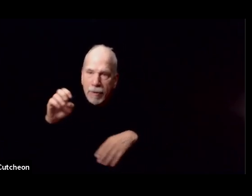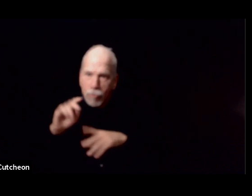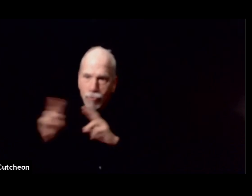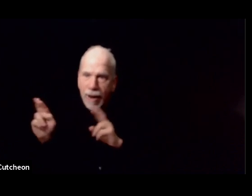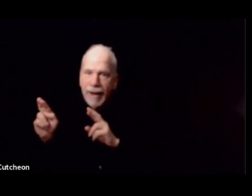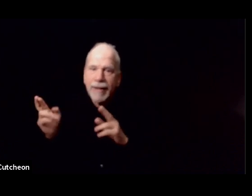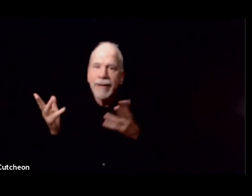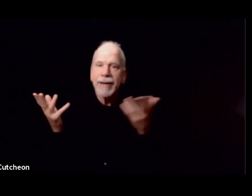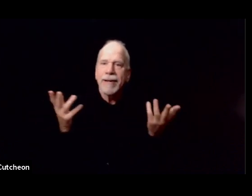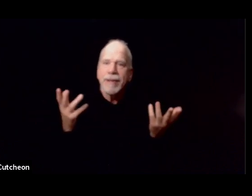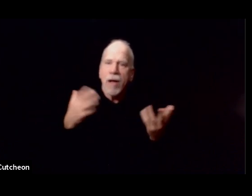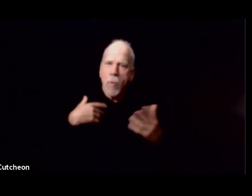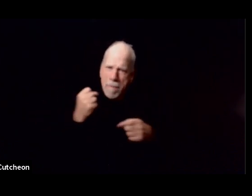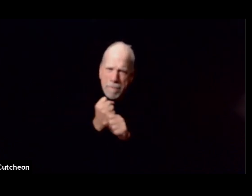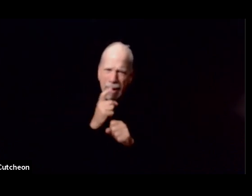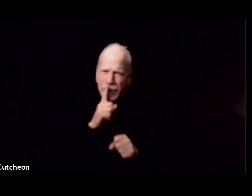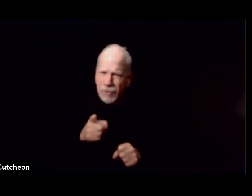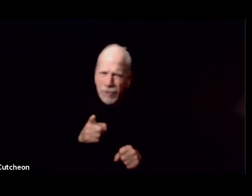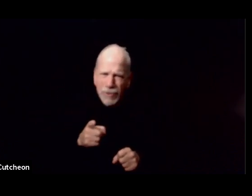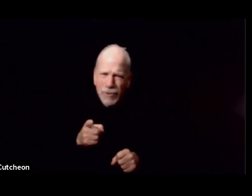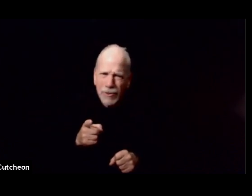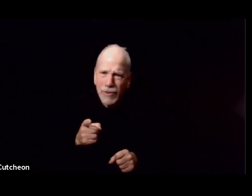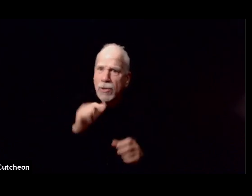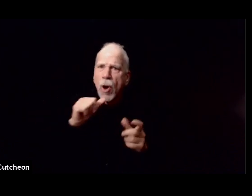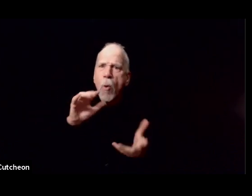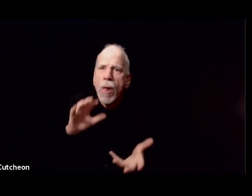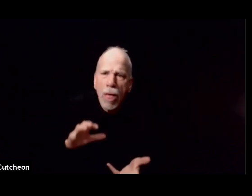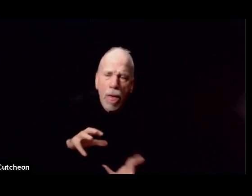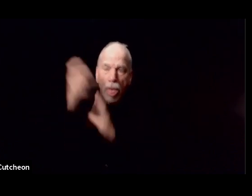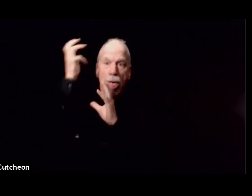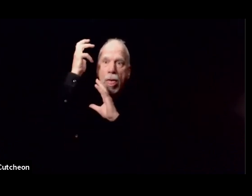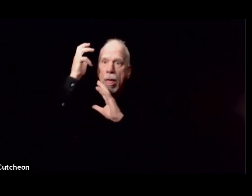and we're very grateful to the state of Minnesota through a very pragmatic social distancing